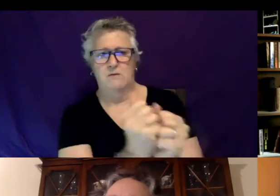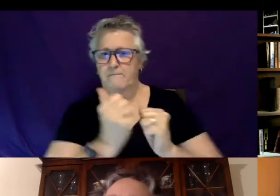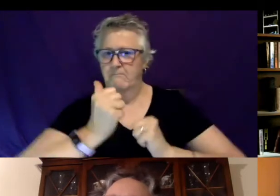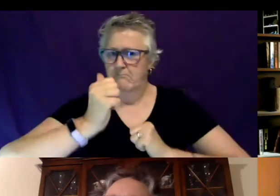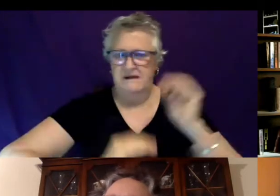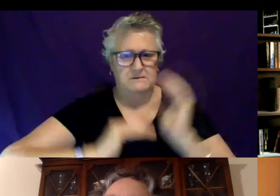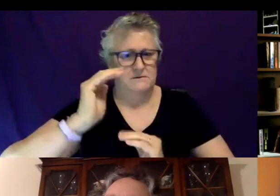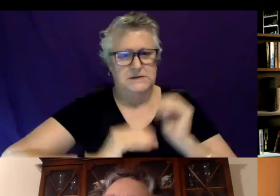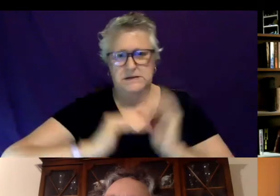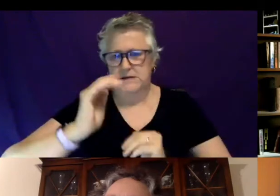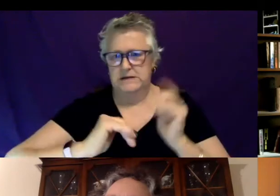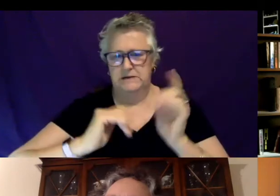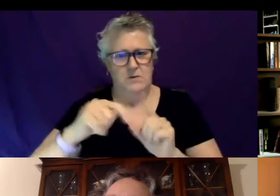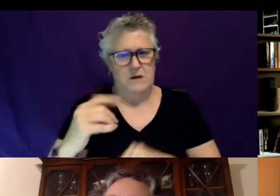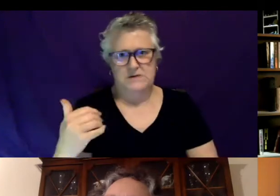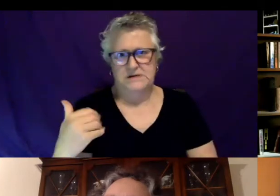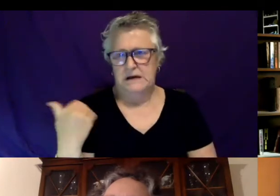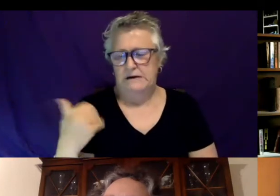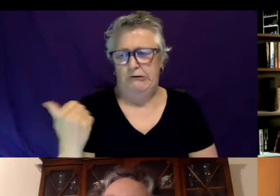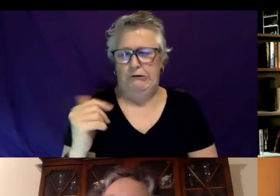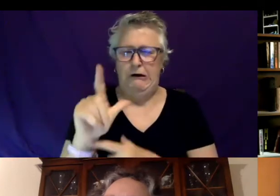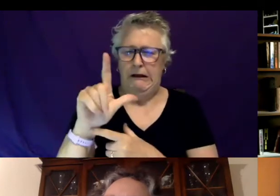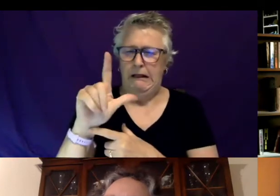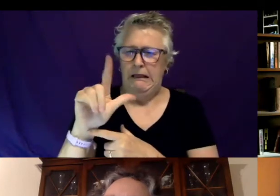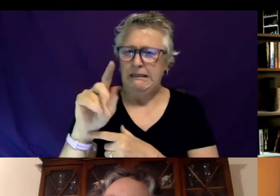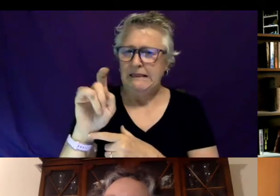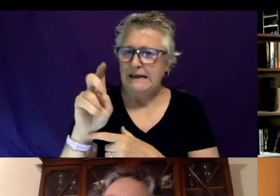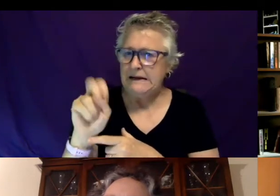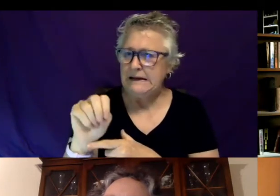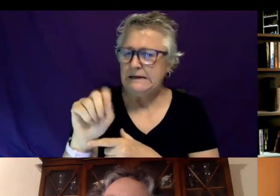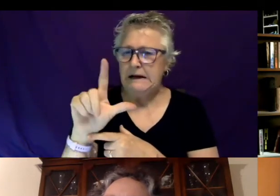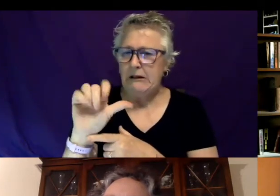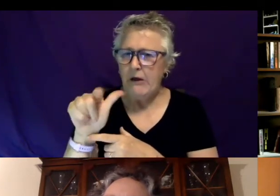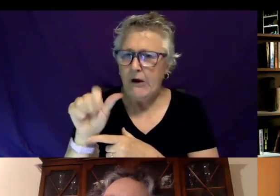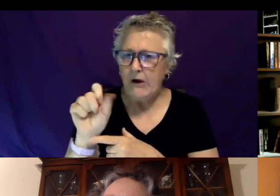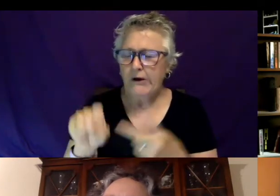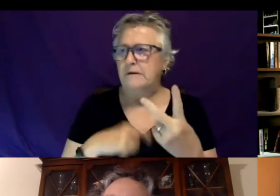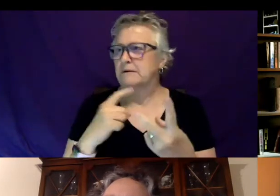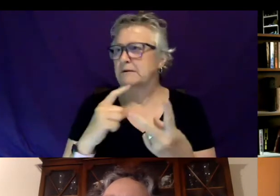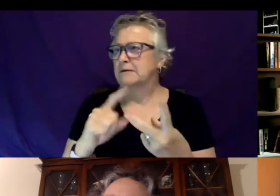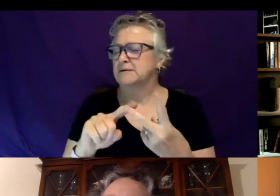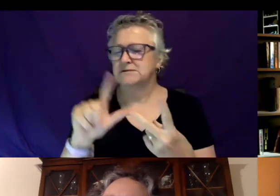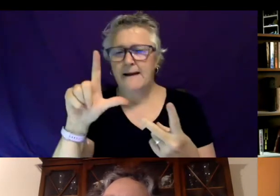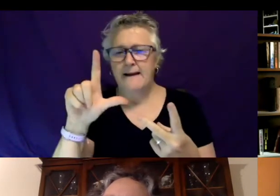kind of toys that I had access to. I like putting things together.